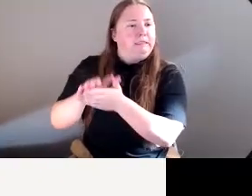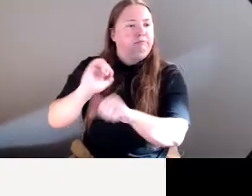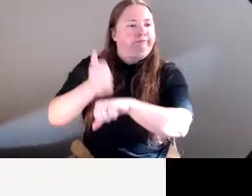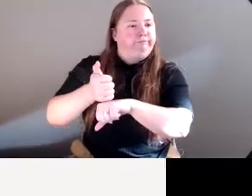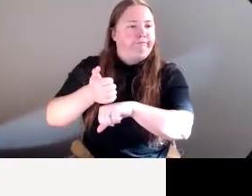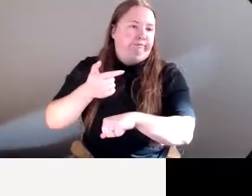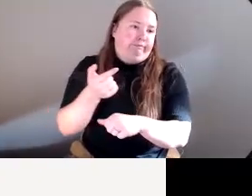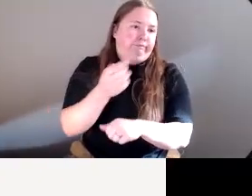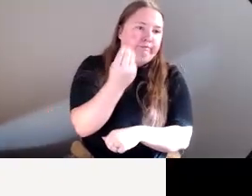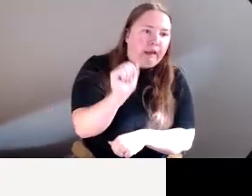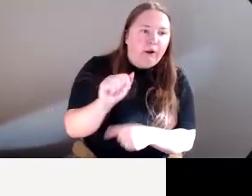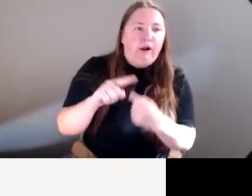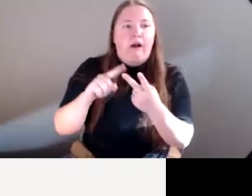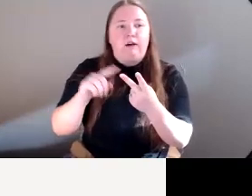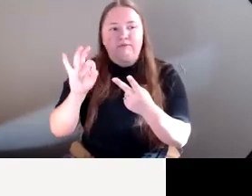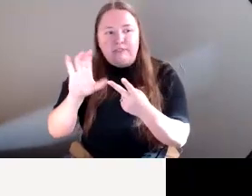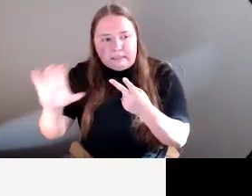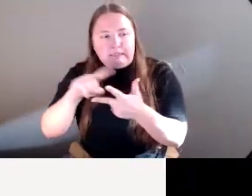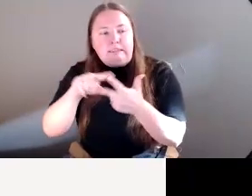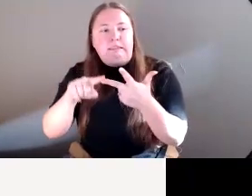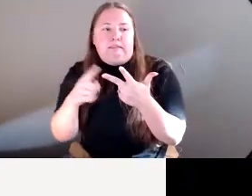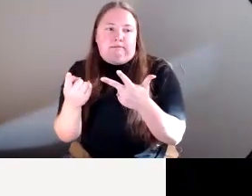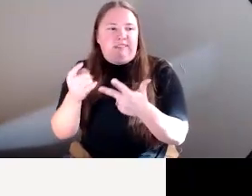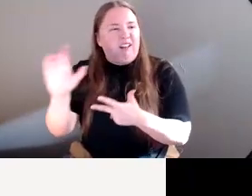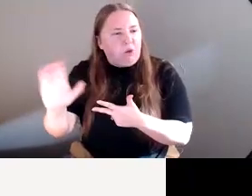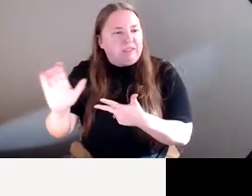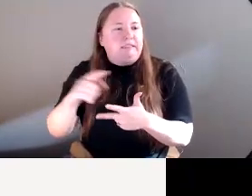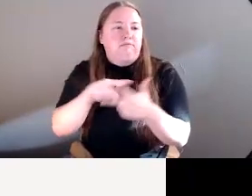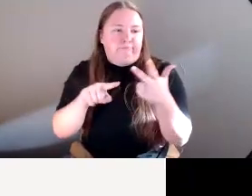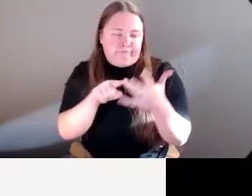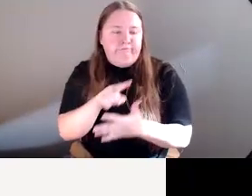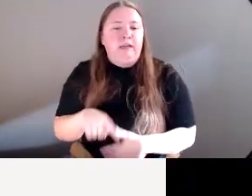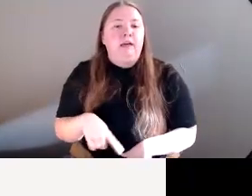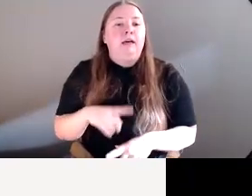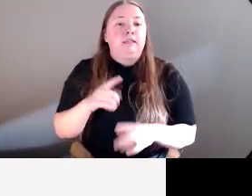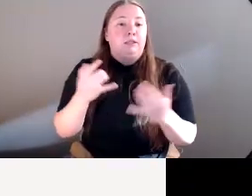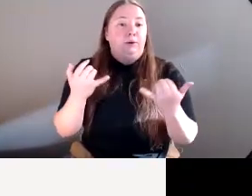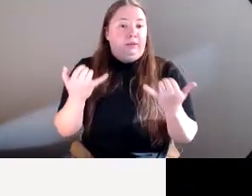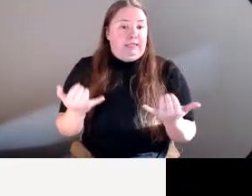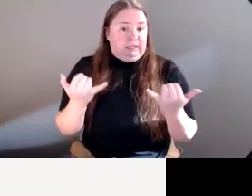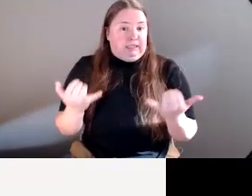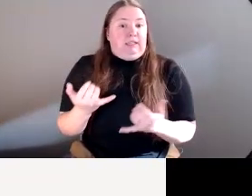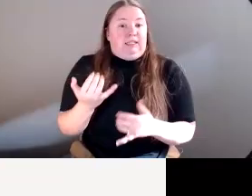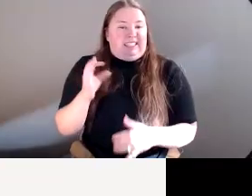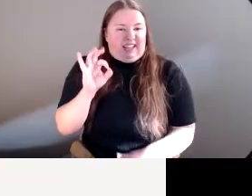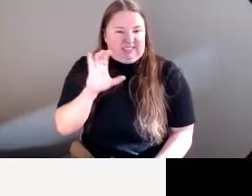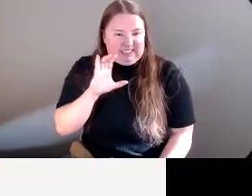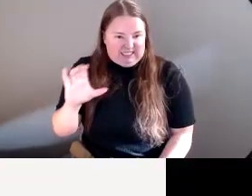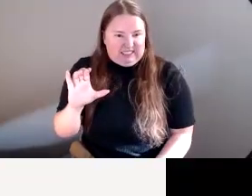And so that's why at Fresno City College, when you look at, when you log into Canvas, it may look a little bit different.